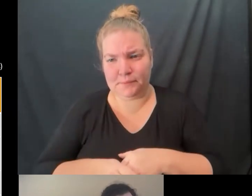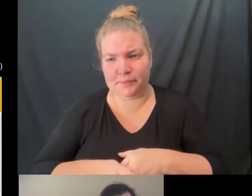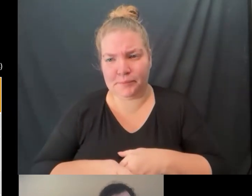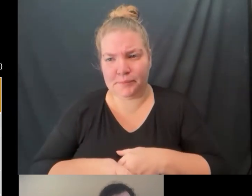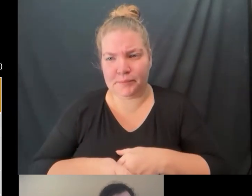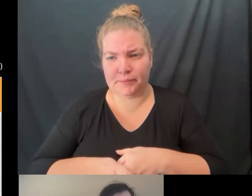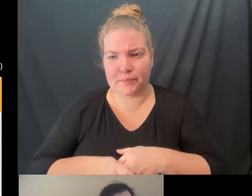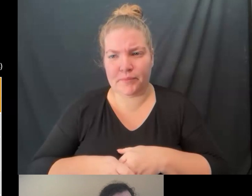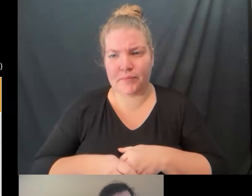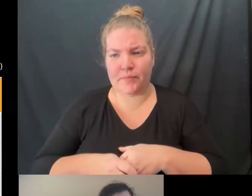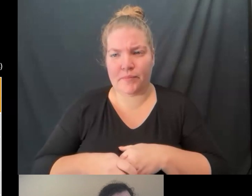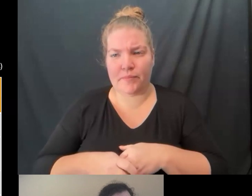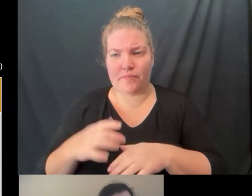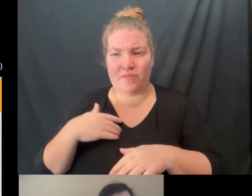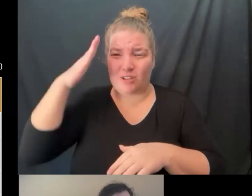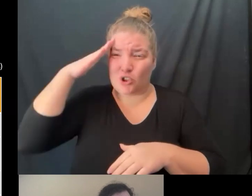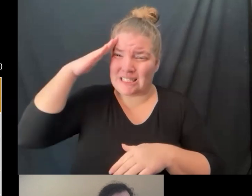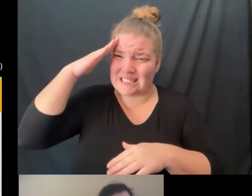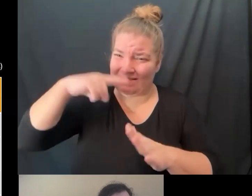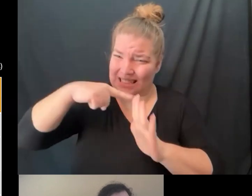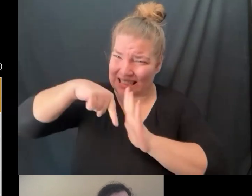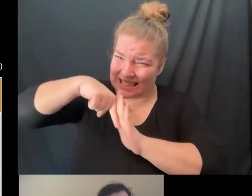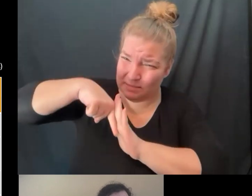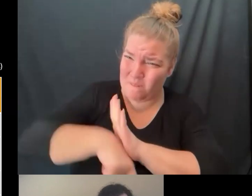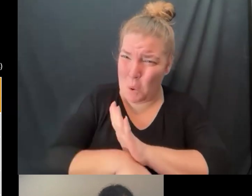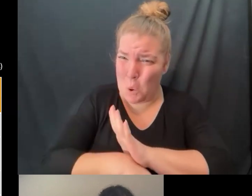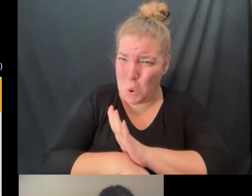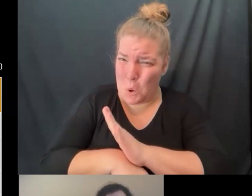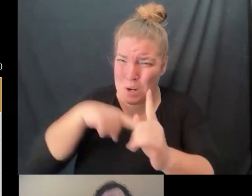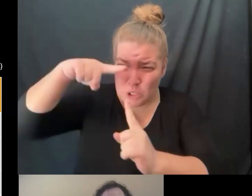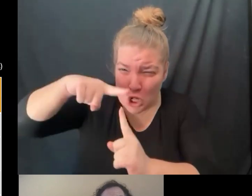So we've gone pretty deep.